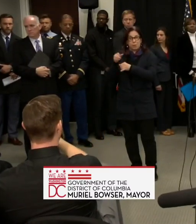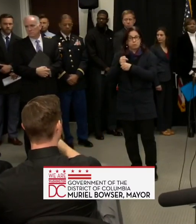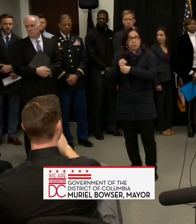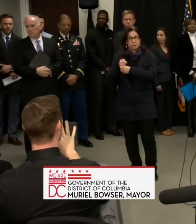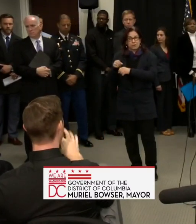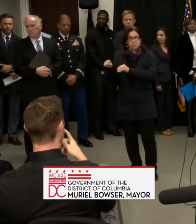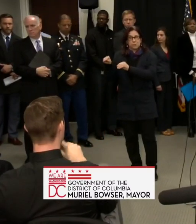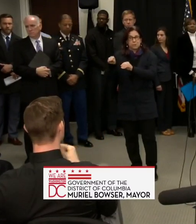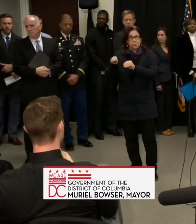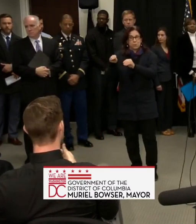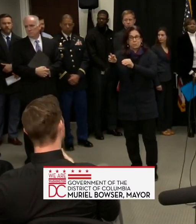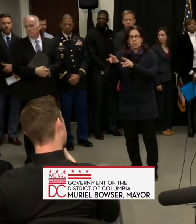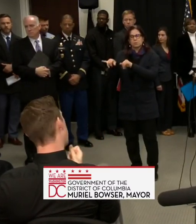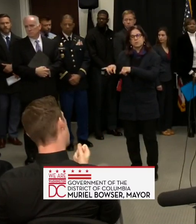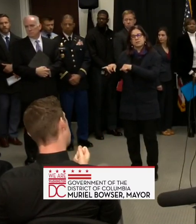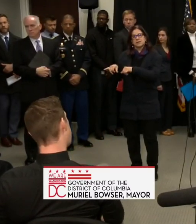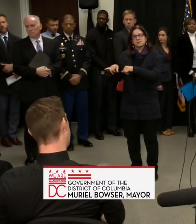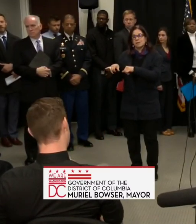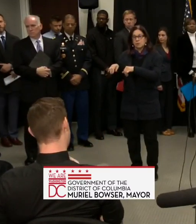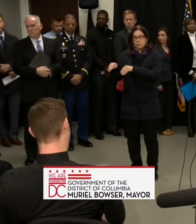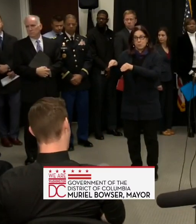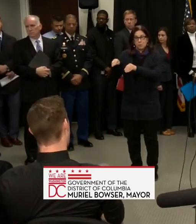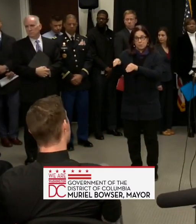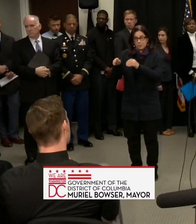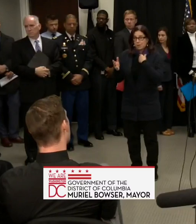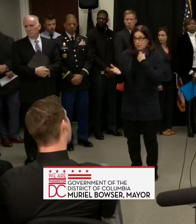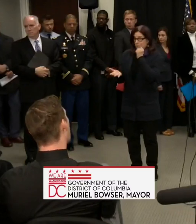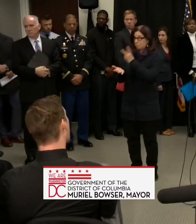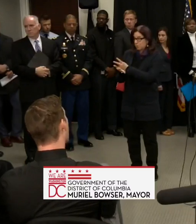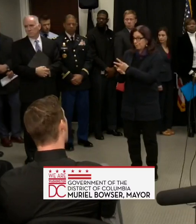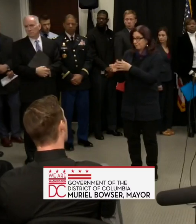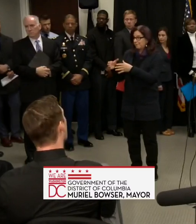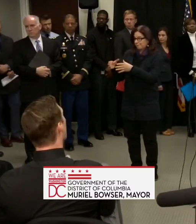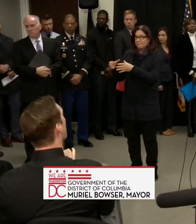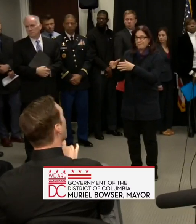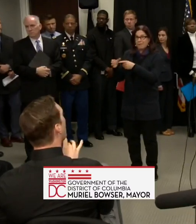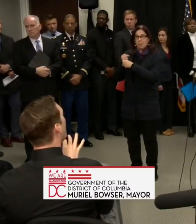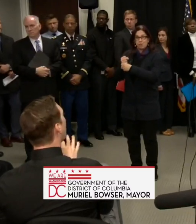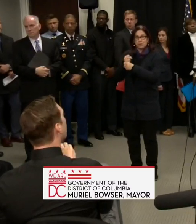GRANTED A DESIGNATED AREA, IF THEY BEGIN TO MOVE, IS MOVEMENT